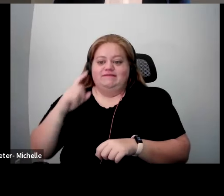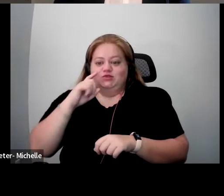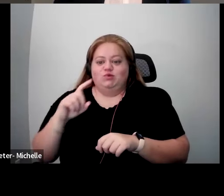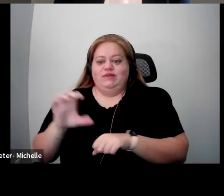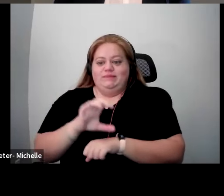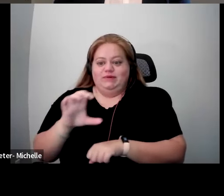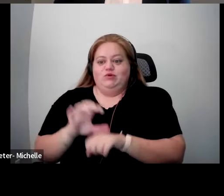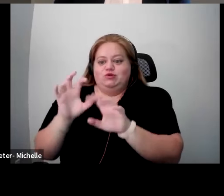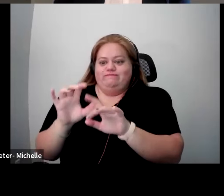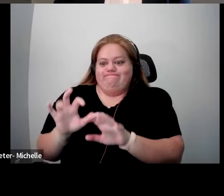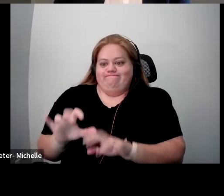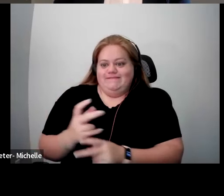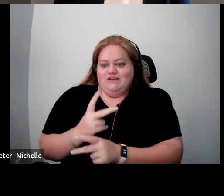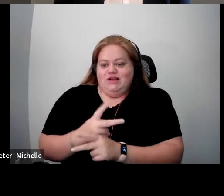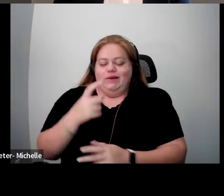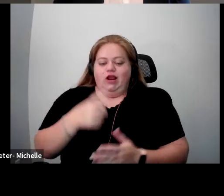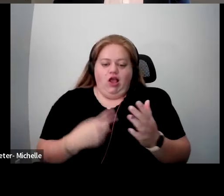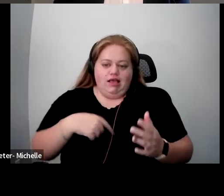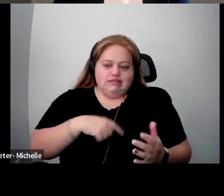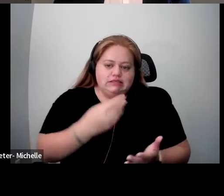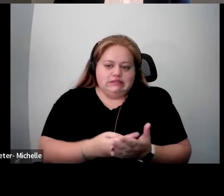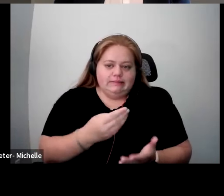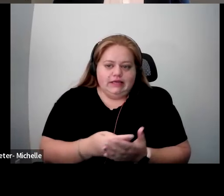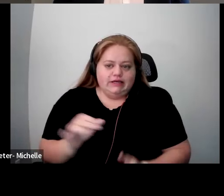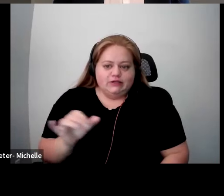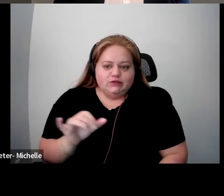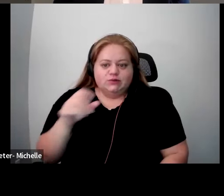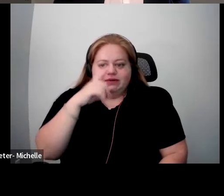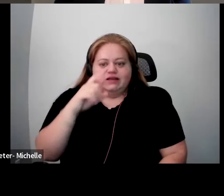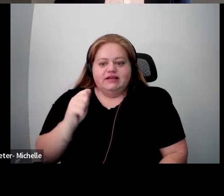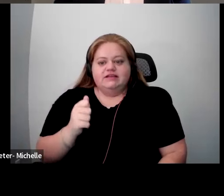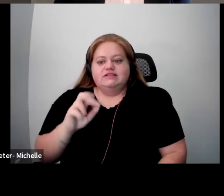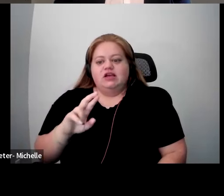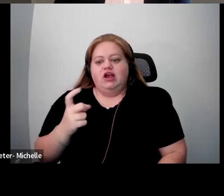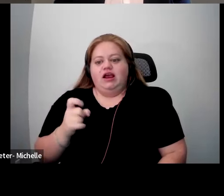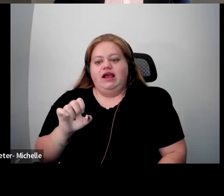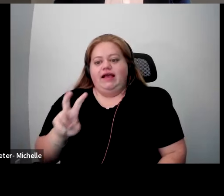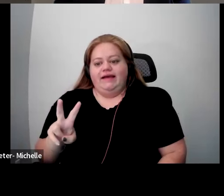And that costs us money. And since arXiv works on donation basis and grant